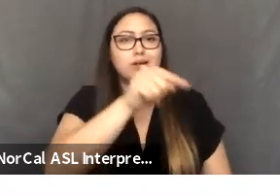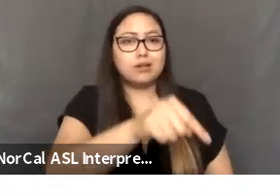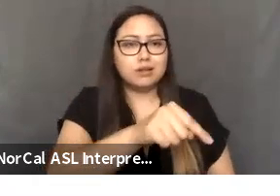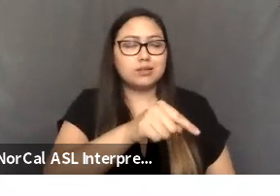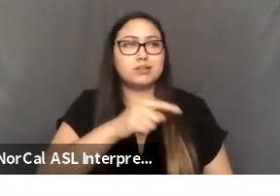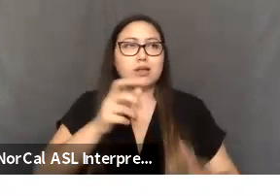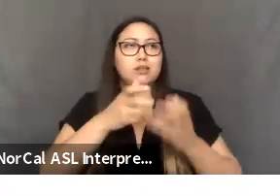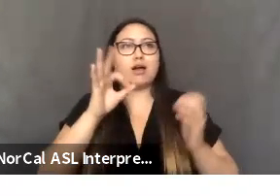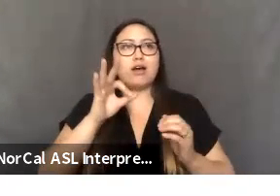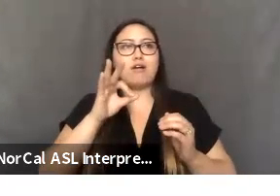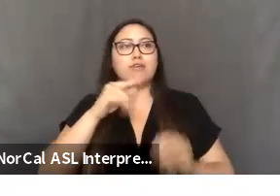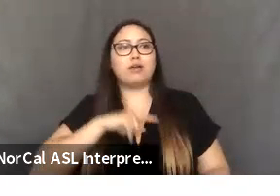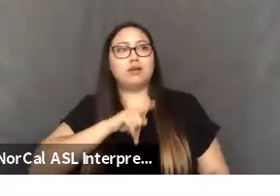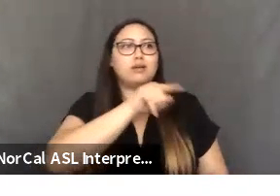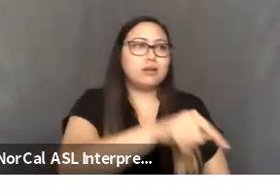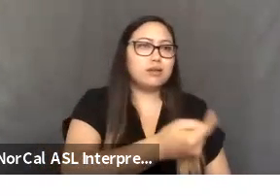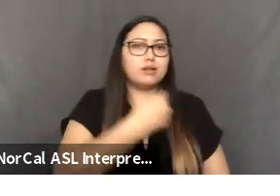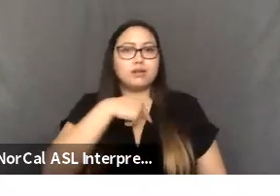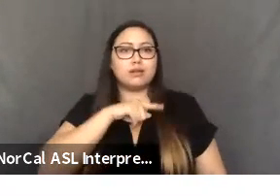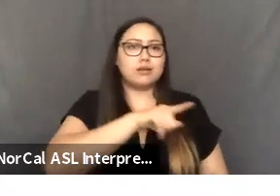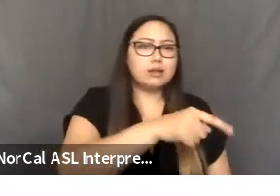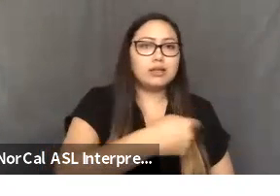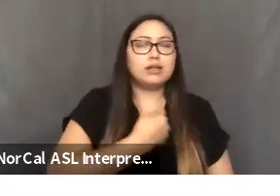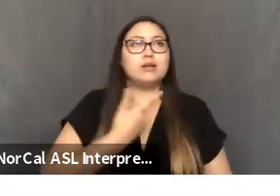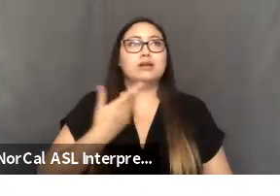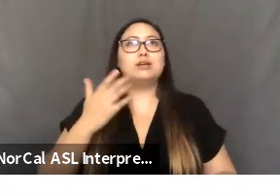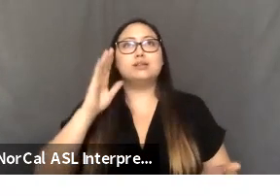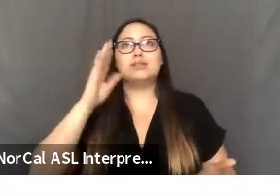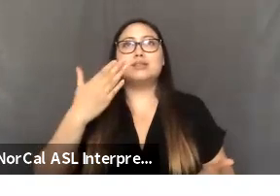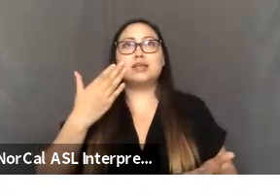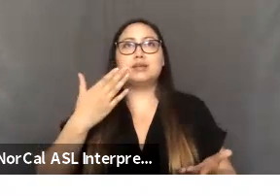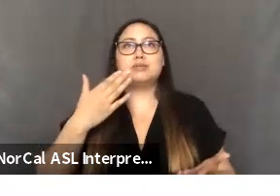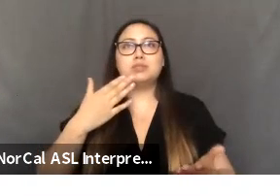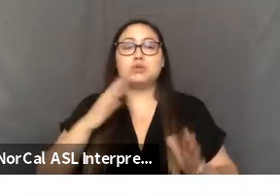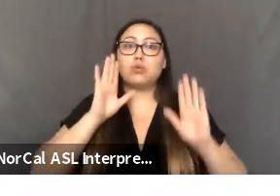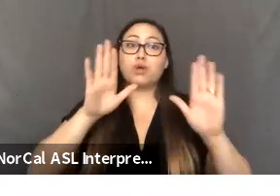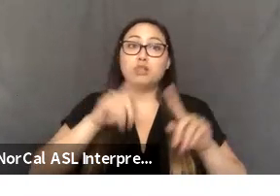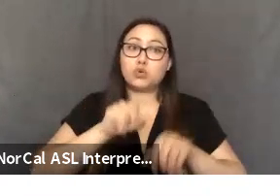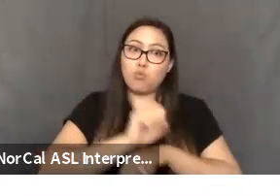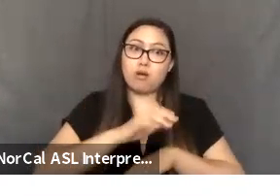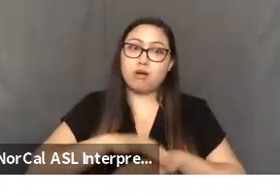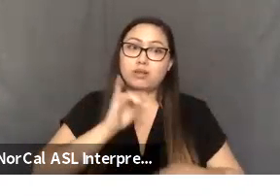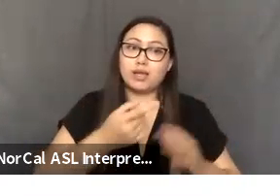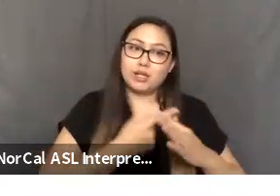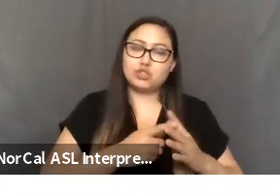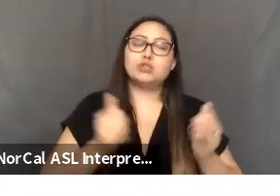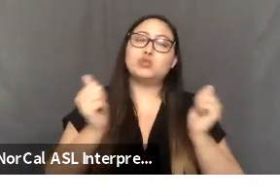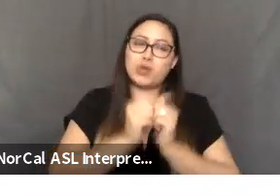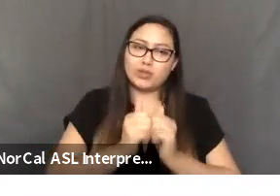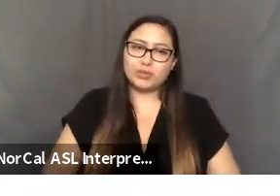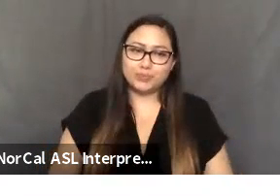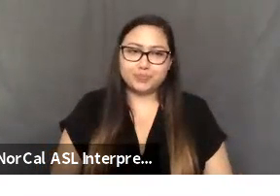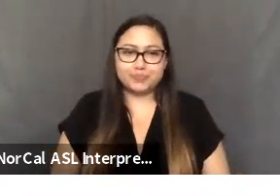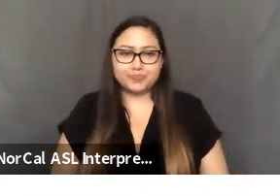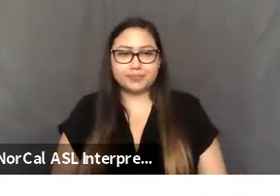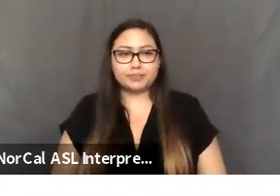and forth. And so it seems as though it would be great to work on those initiatives together.